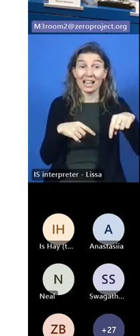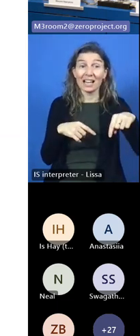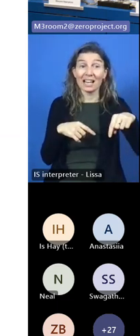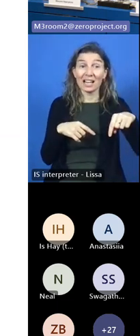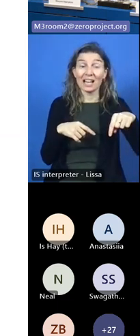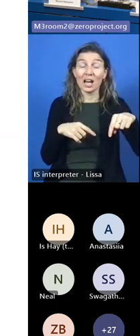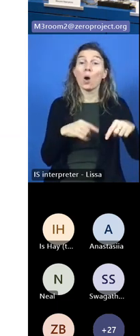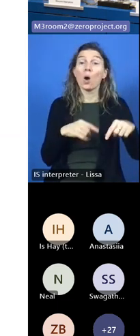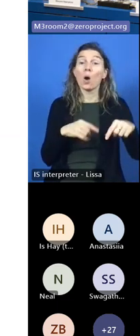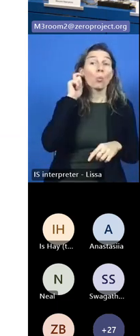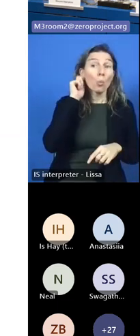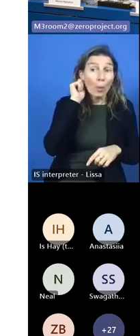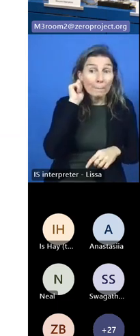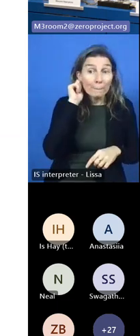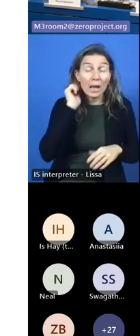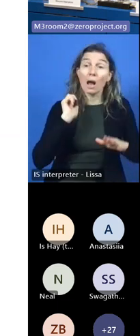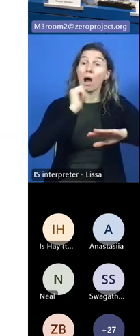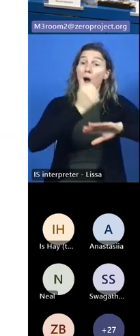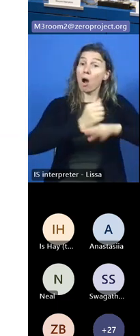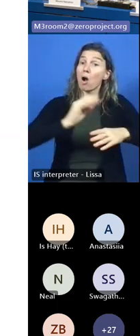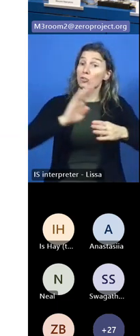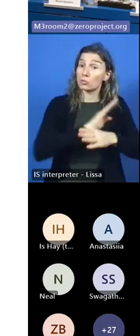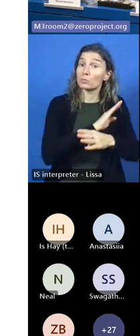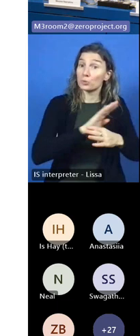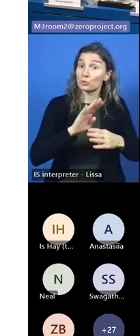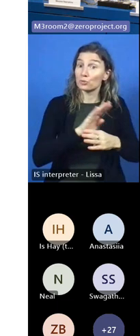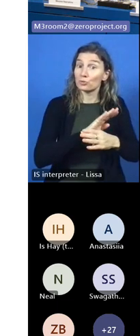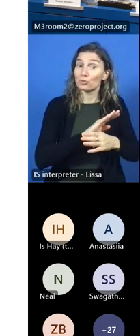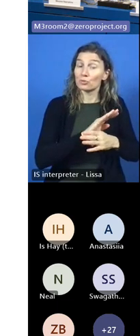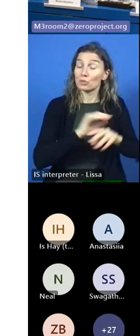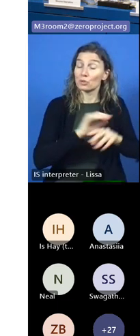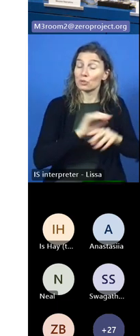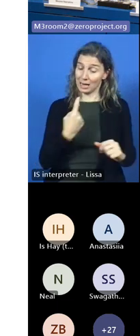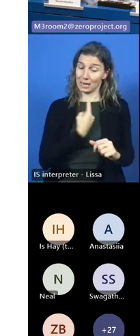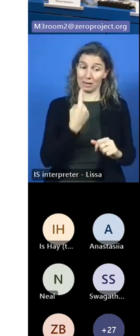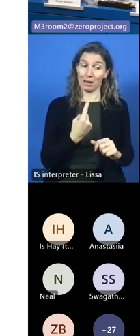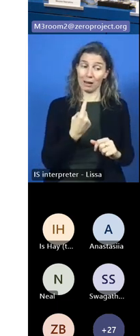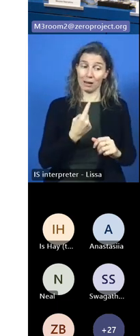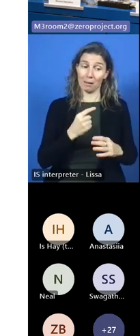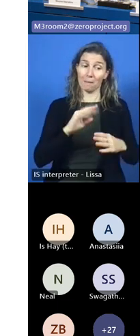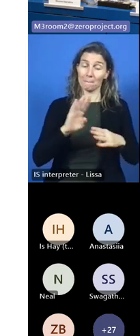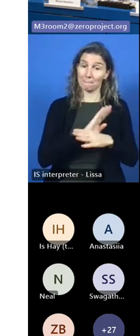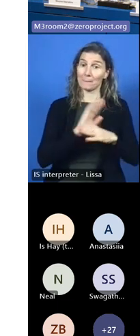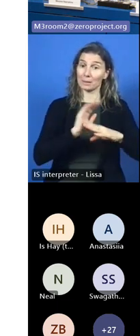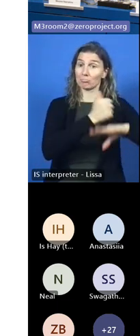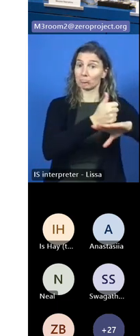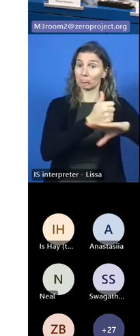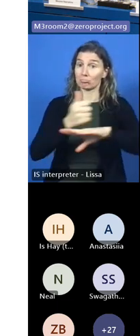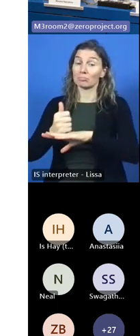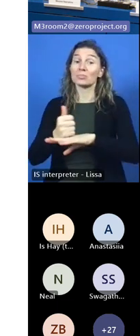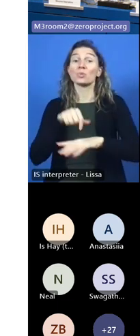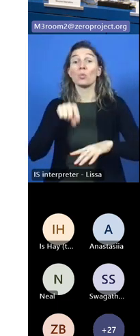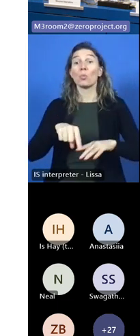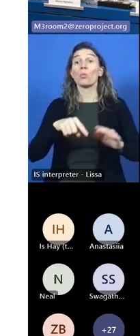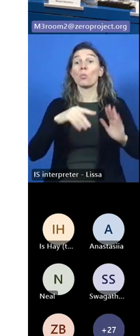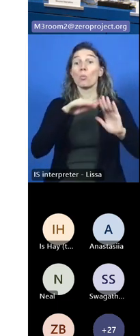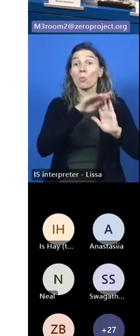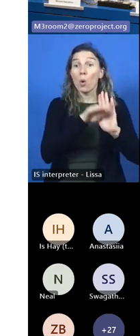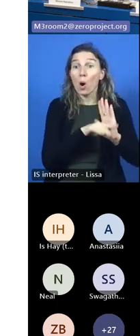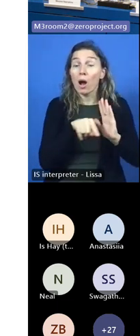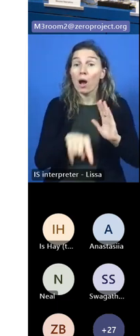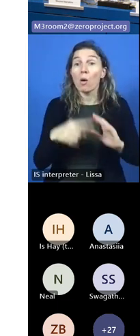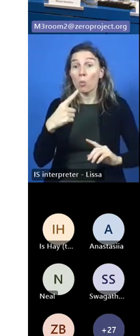and restart their businesses. After one year of the programme, we have readily trained 1000